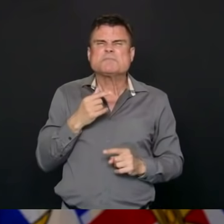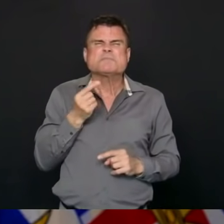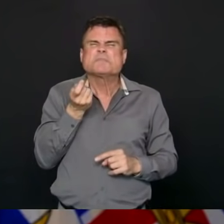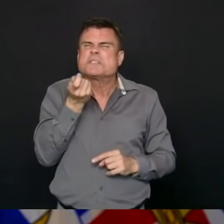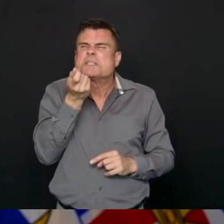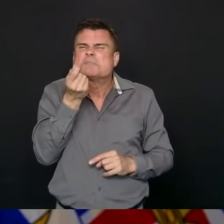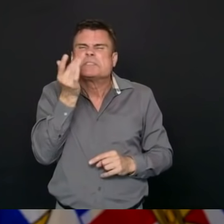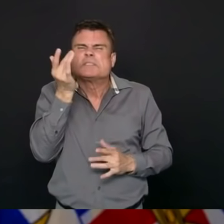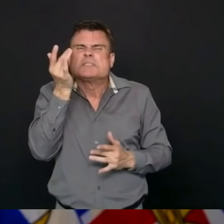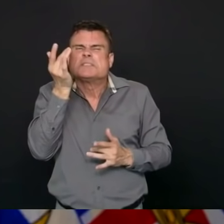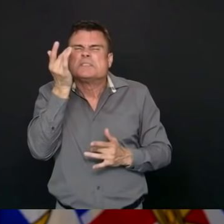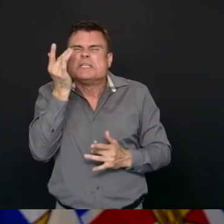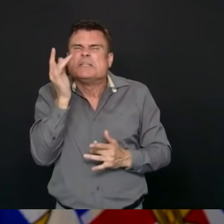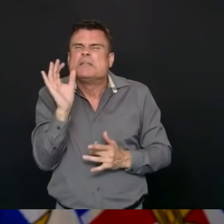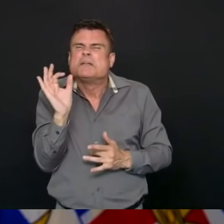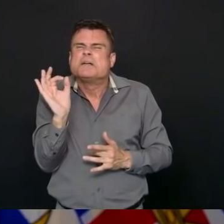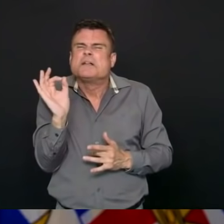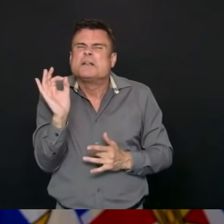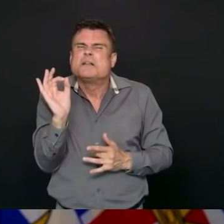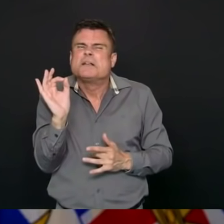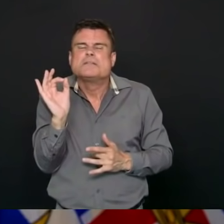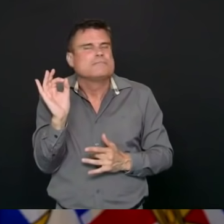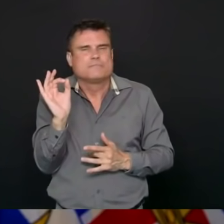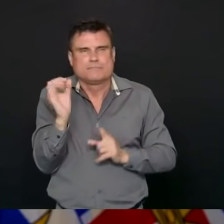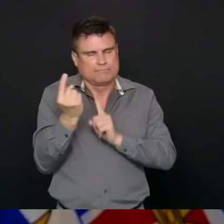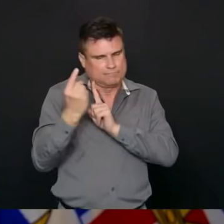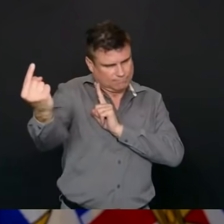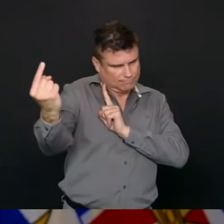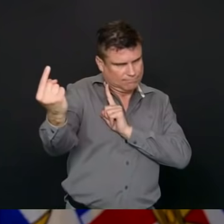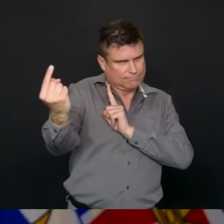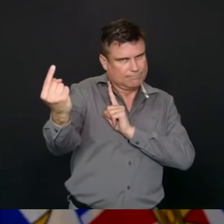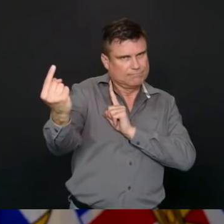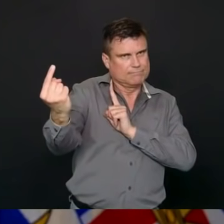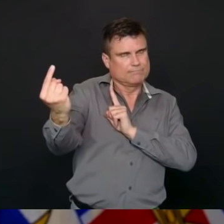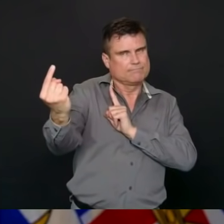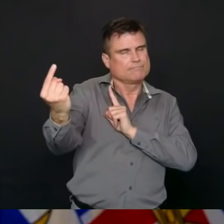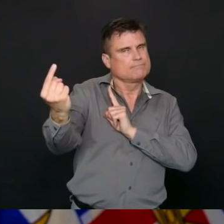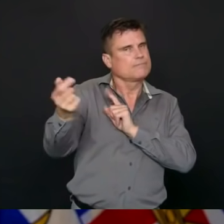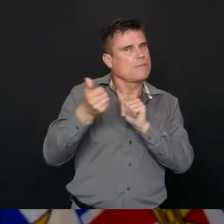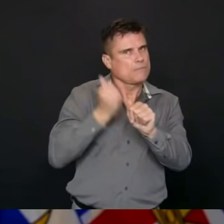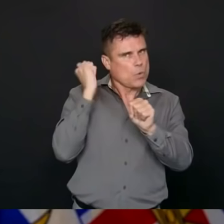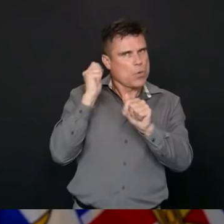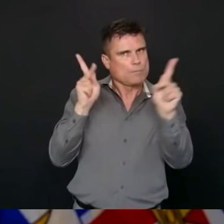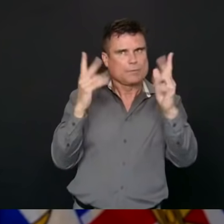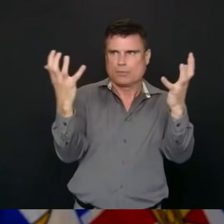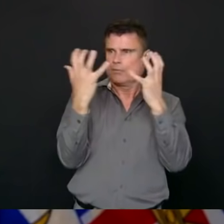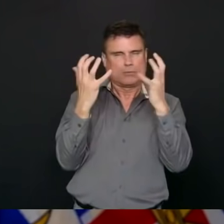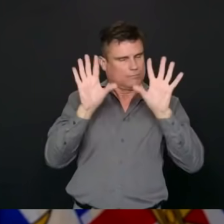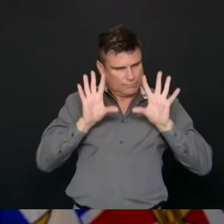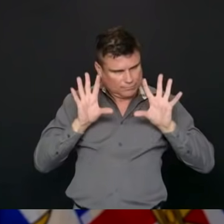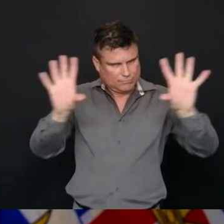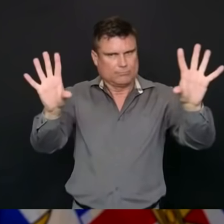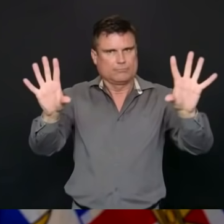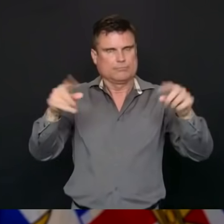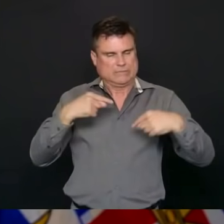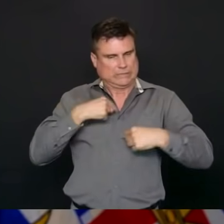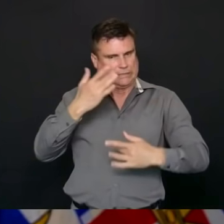feeling the least bit unwell, we need to recuse ourselves, stay away from others, especially our families and friends and close contacts,